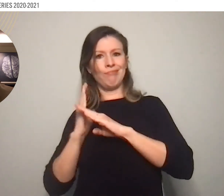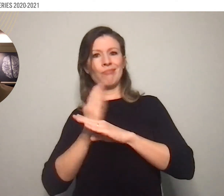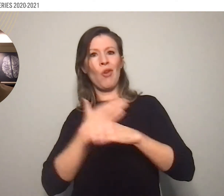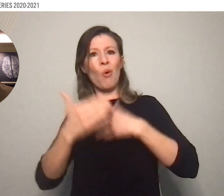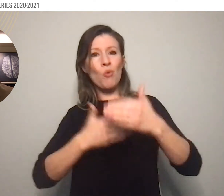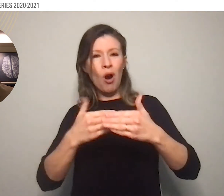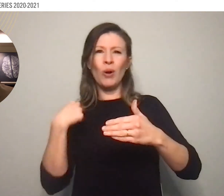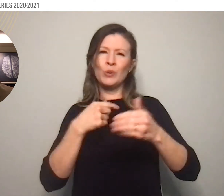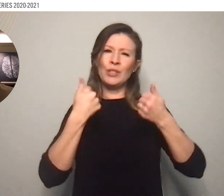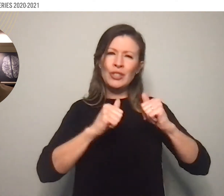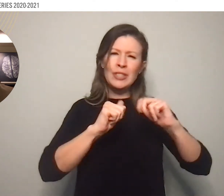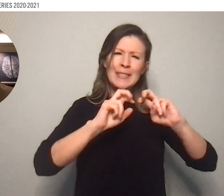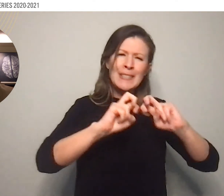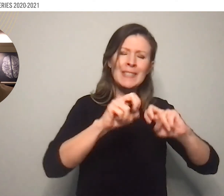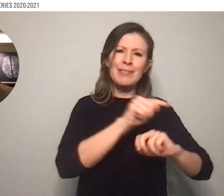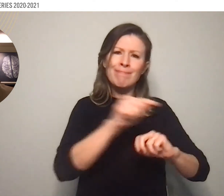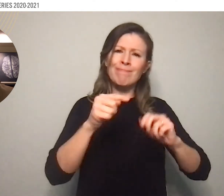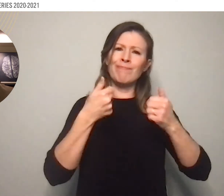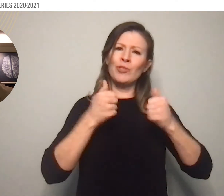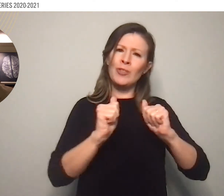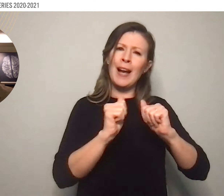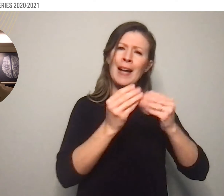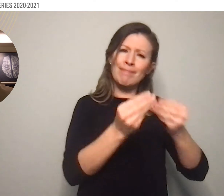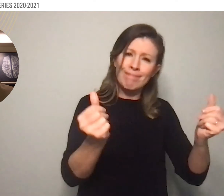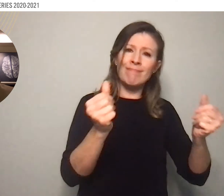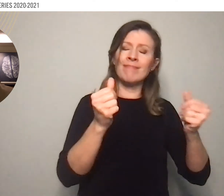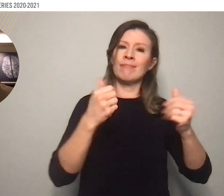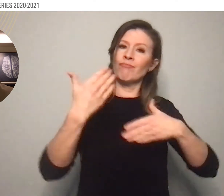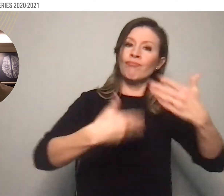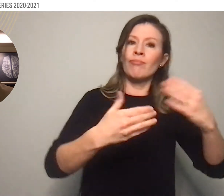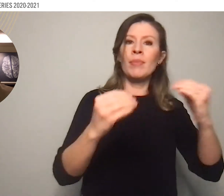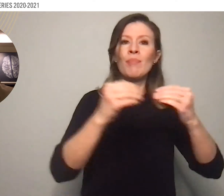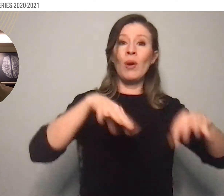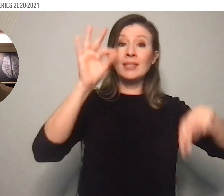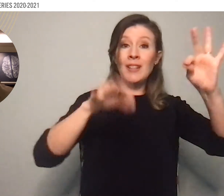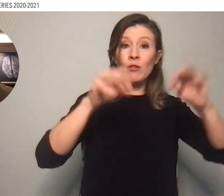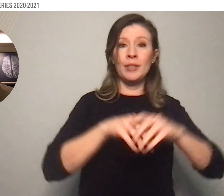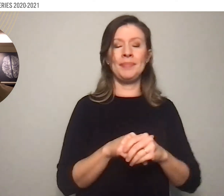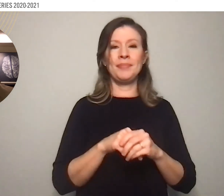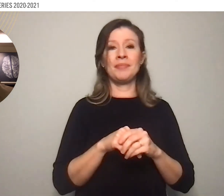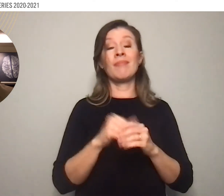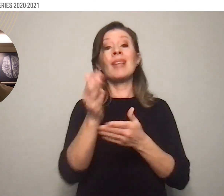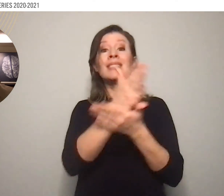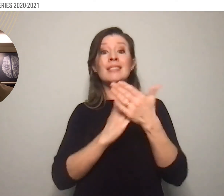them in parallel in hopes of accelerating true discoveries. Some of these are quite